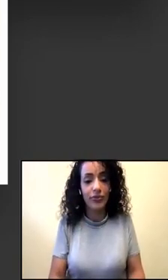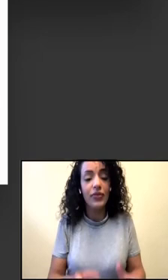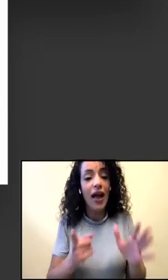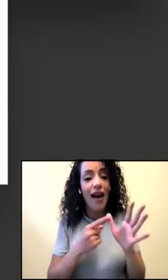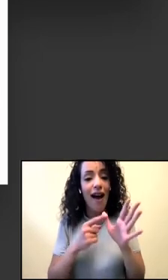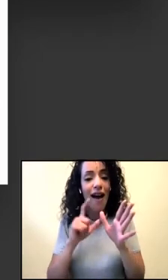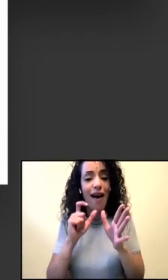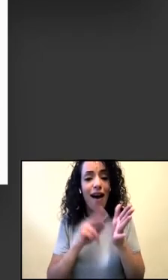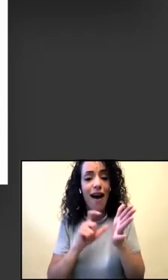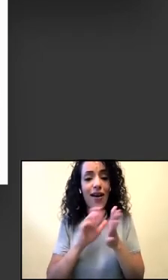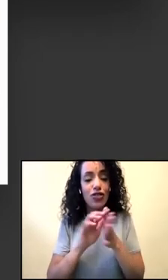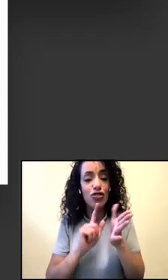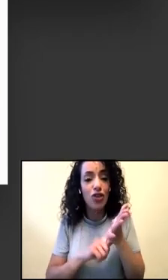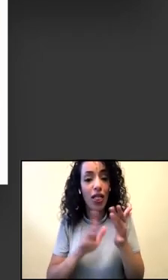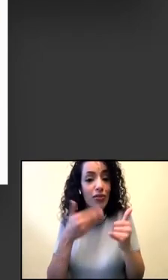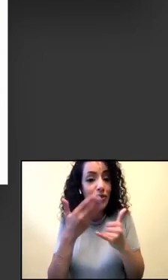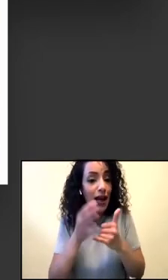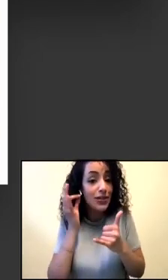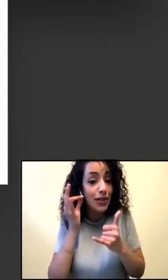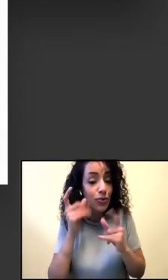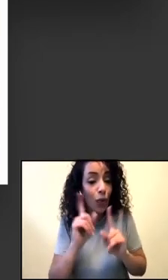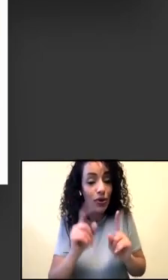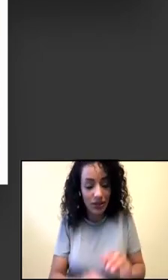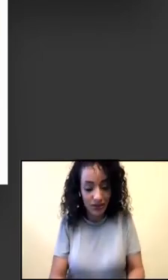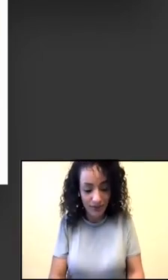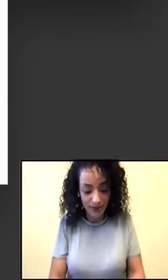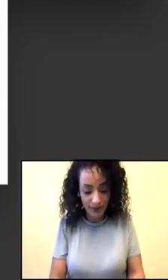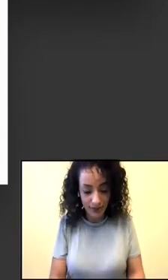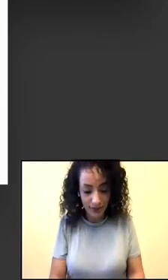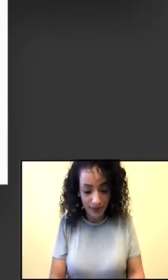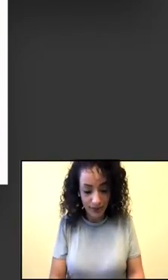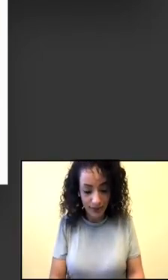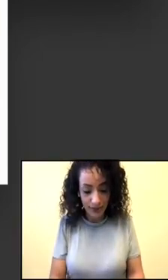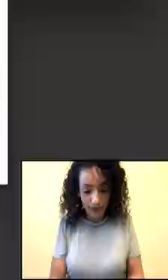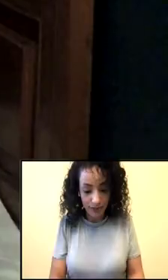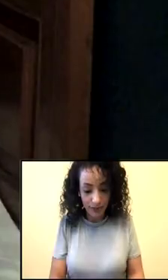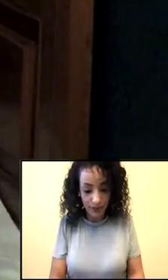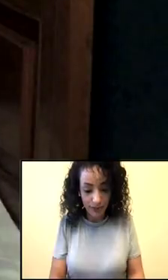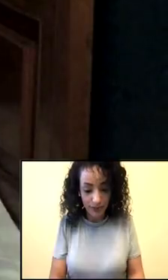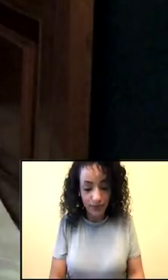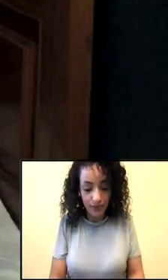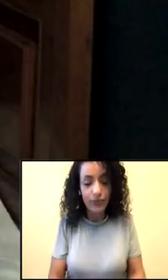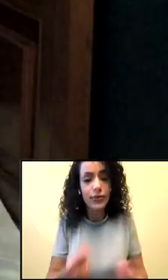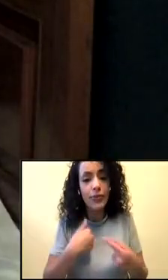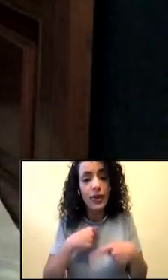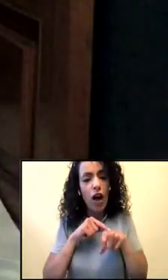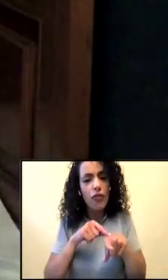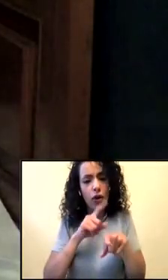and any last tips. Well it's something that I follow for myself when I write, I always